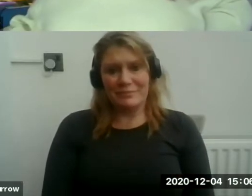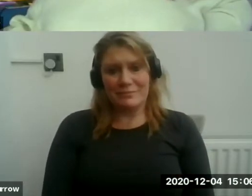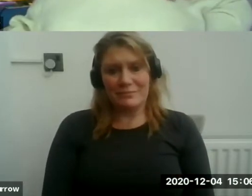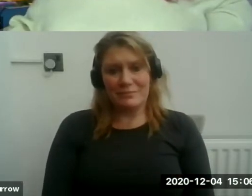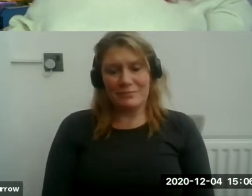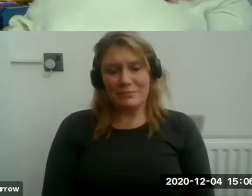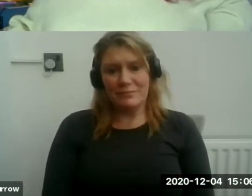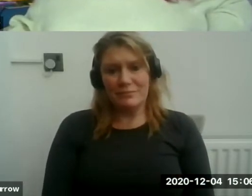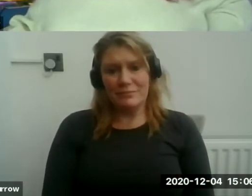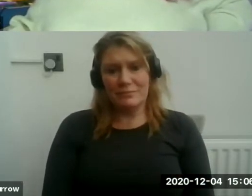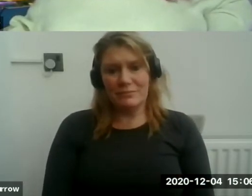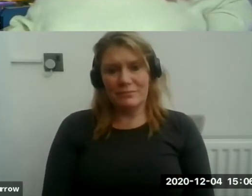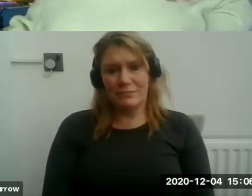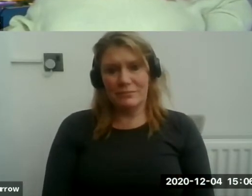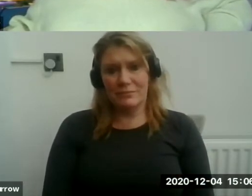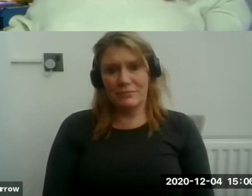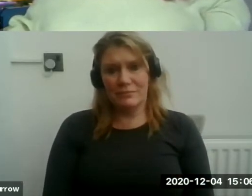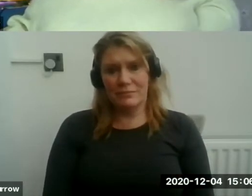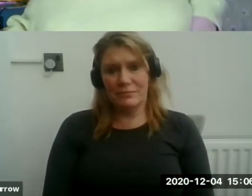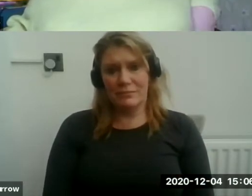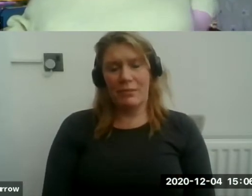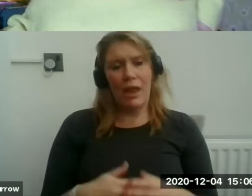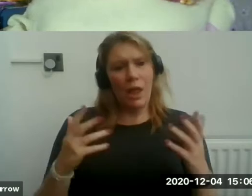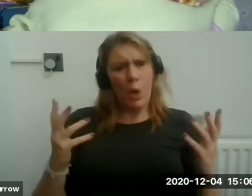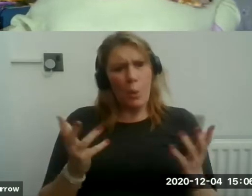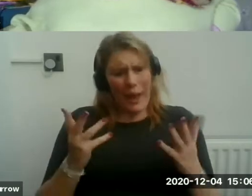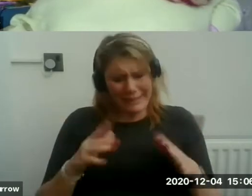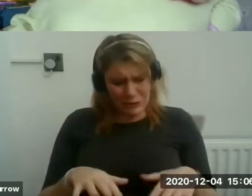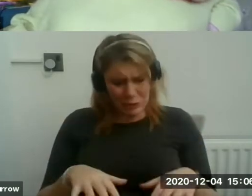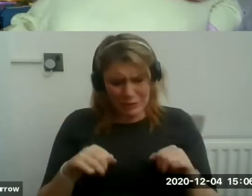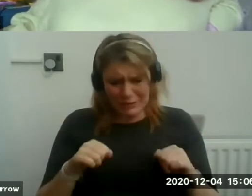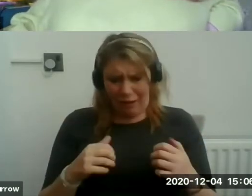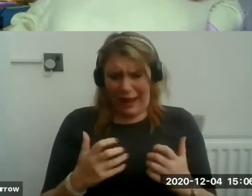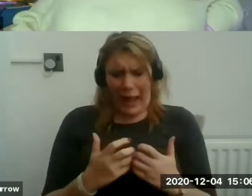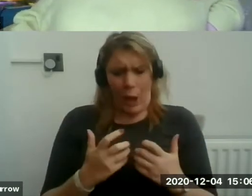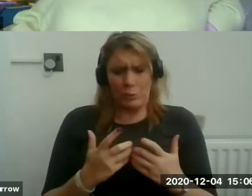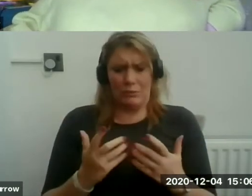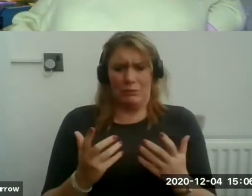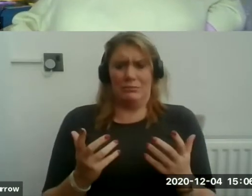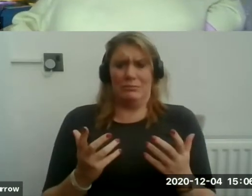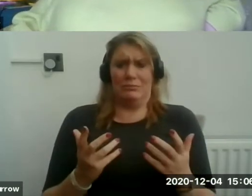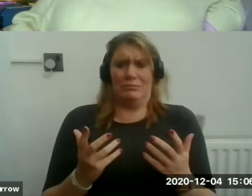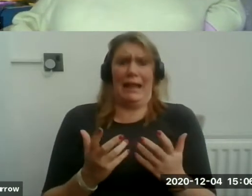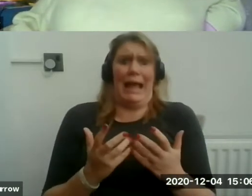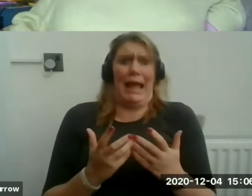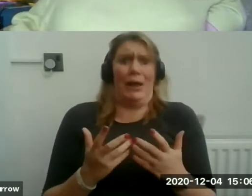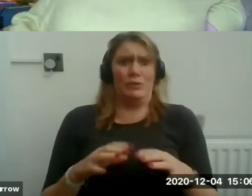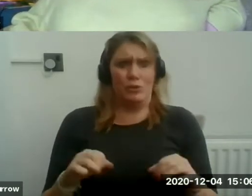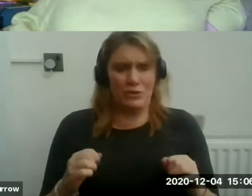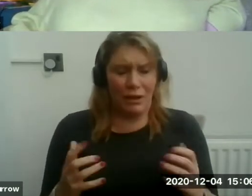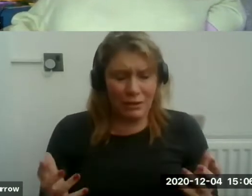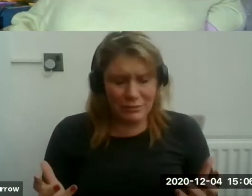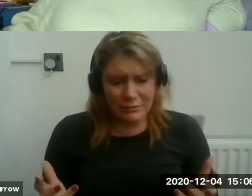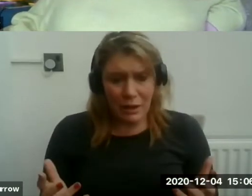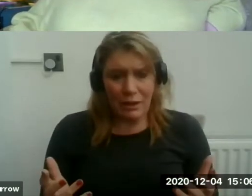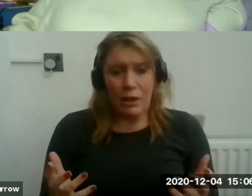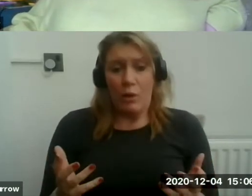did you know where to begin with it?